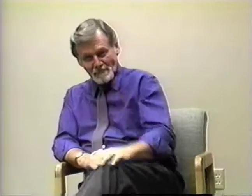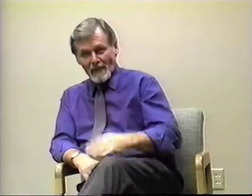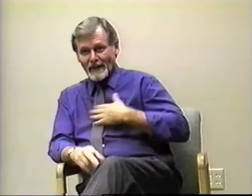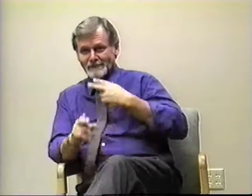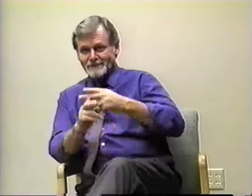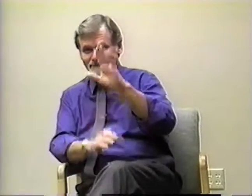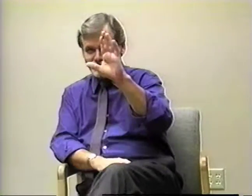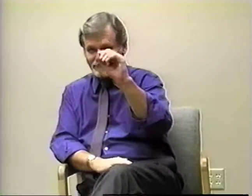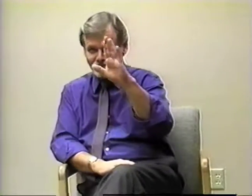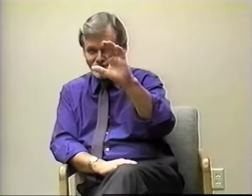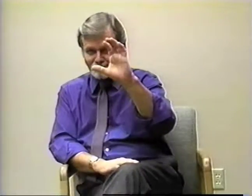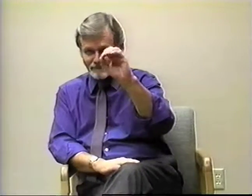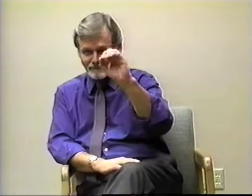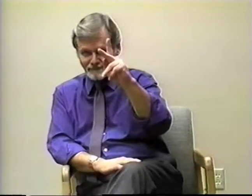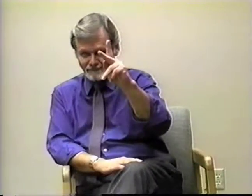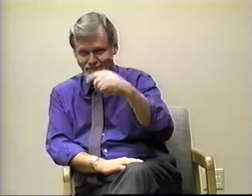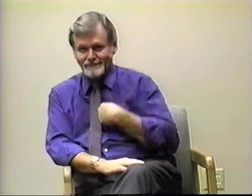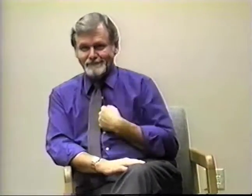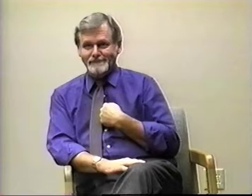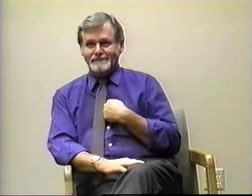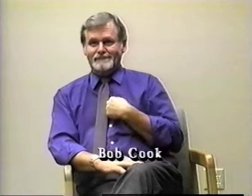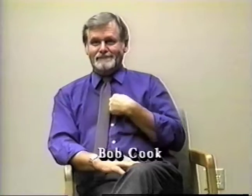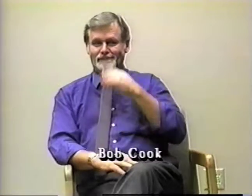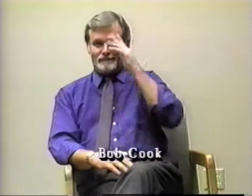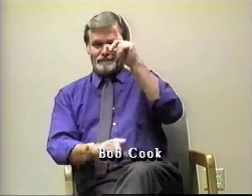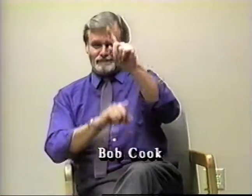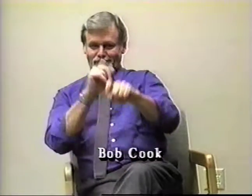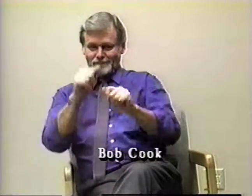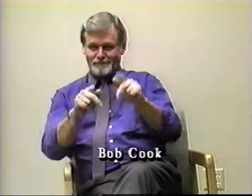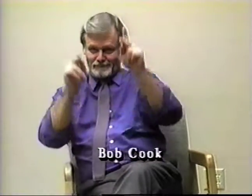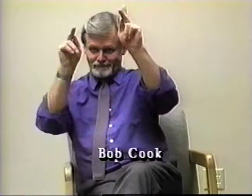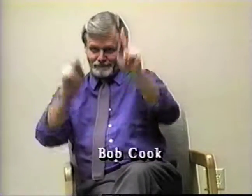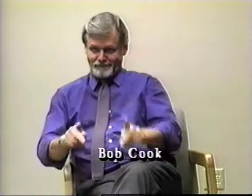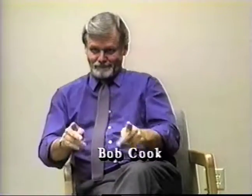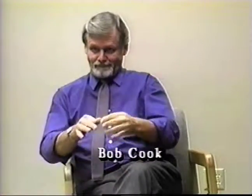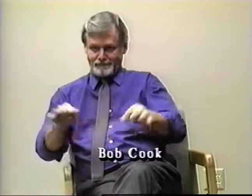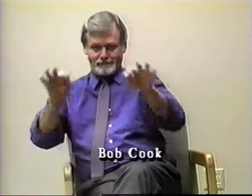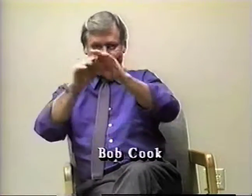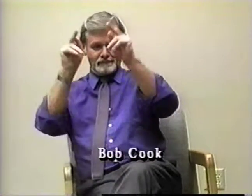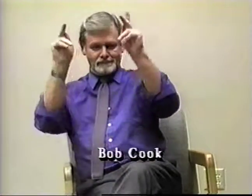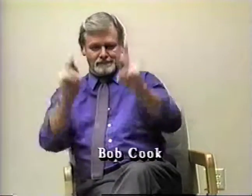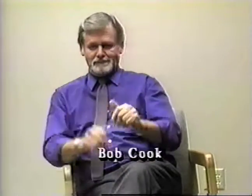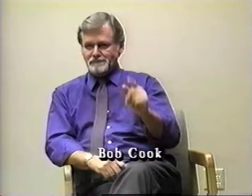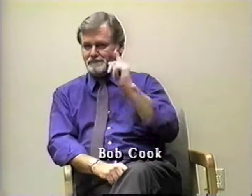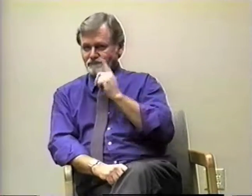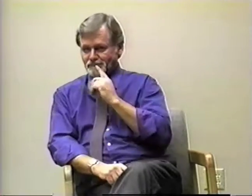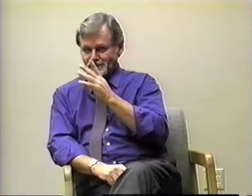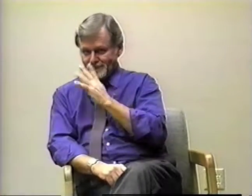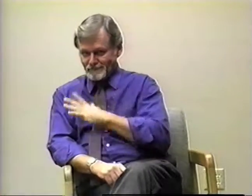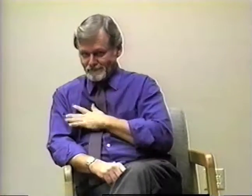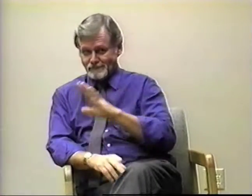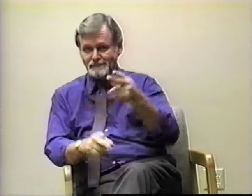Hello. My name is Bob Cook. I am very happy to have with me in the studio today